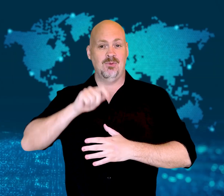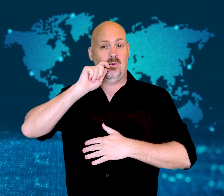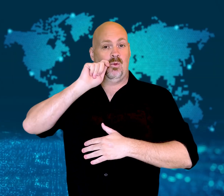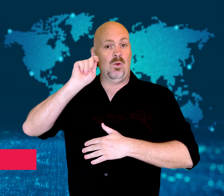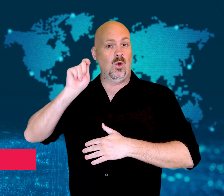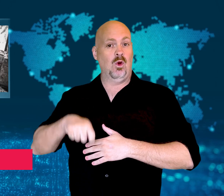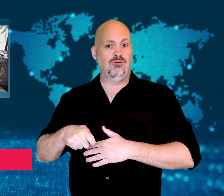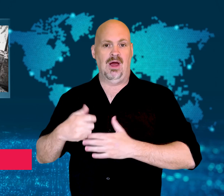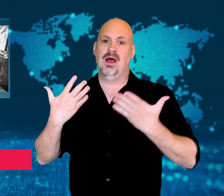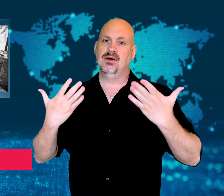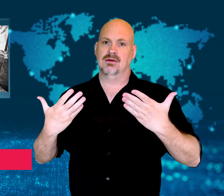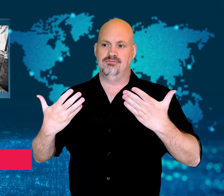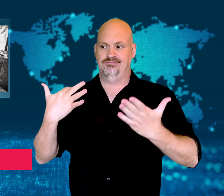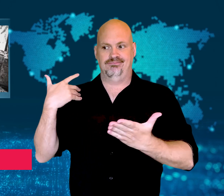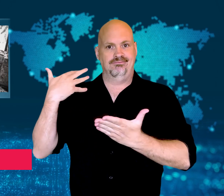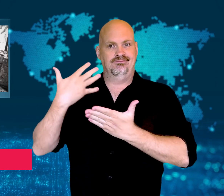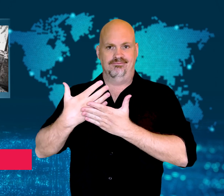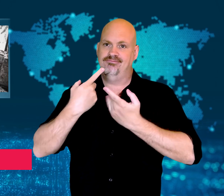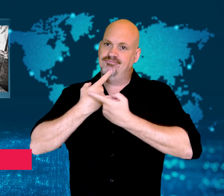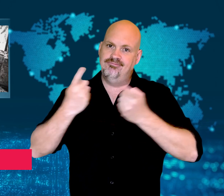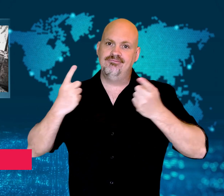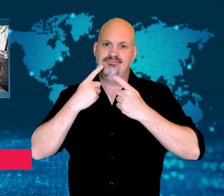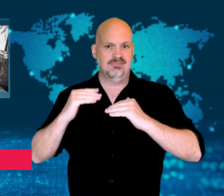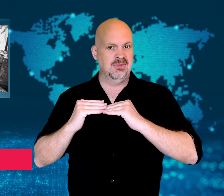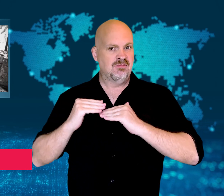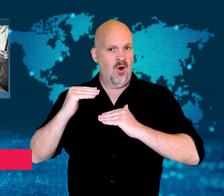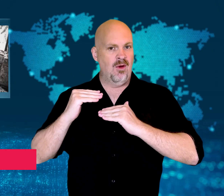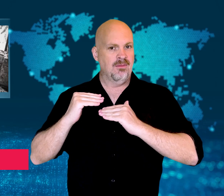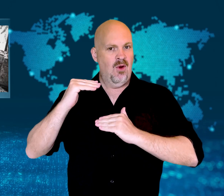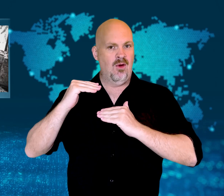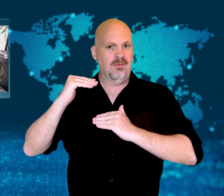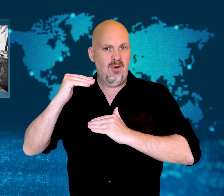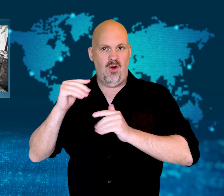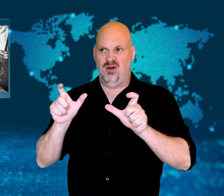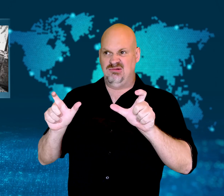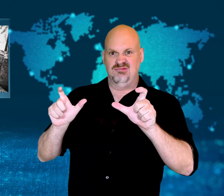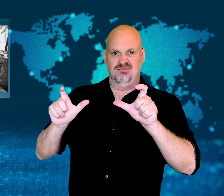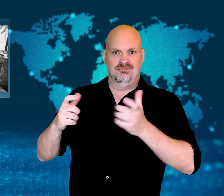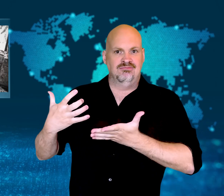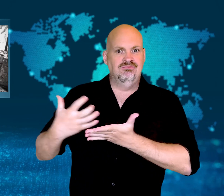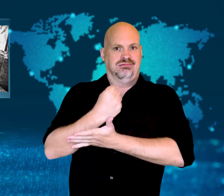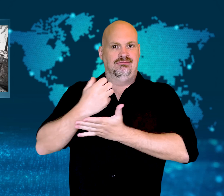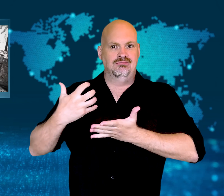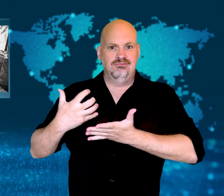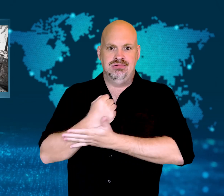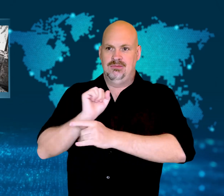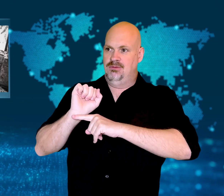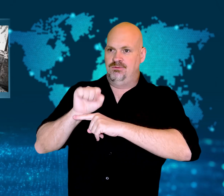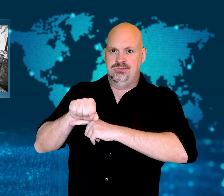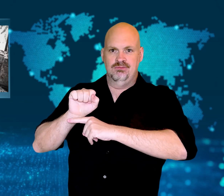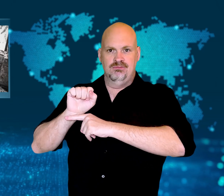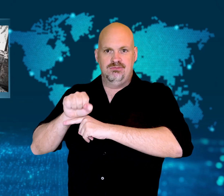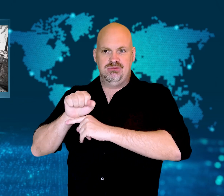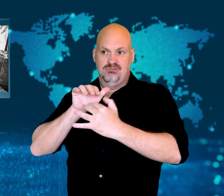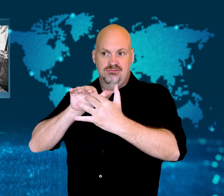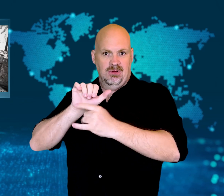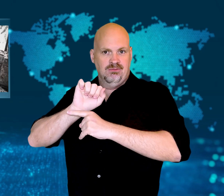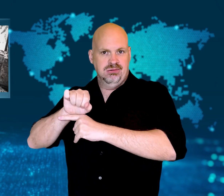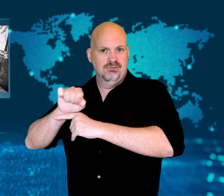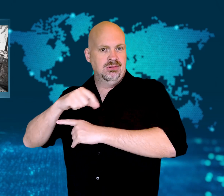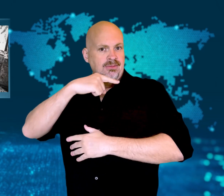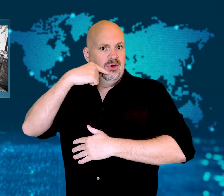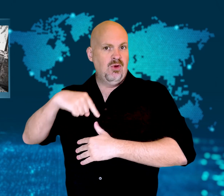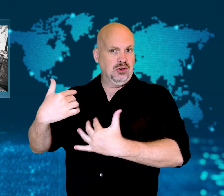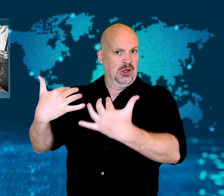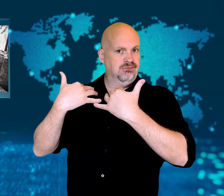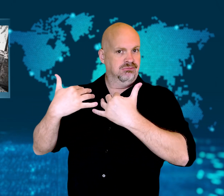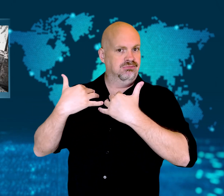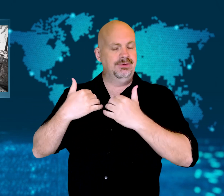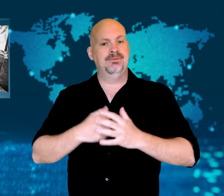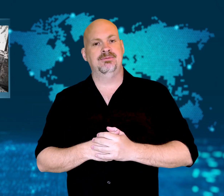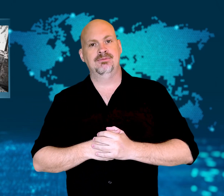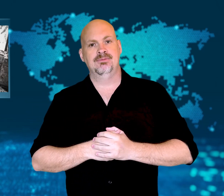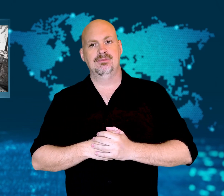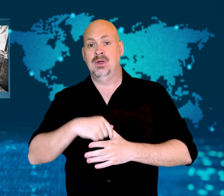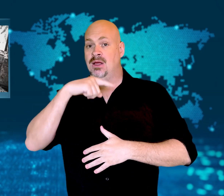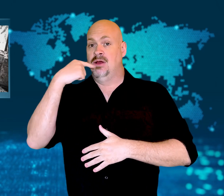[GAVIN]: Ukraine is claiming more successes as they defend themselves against Russia's attacks.